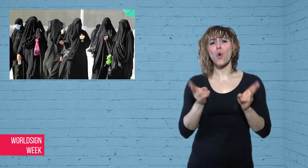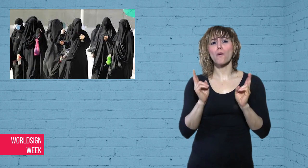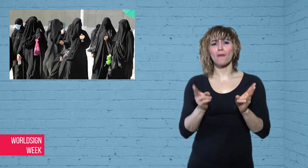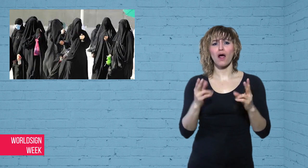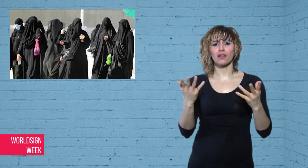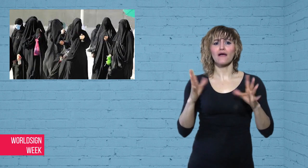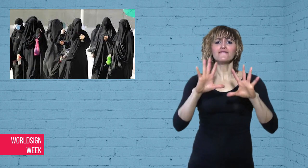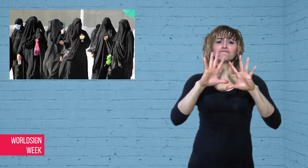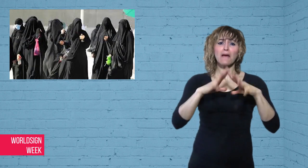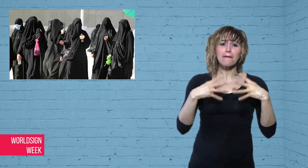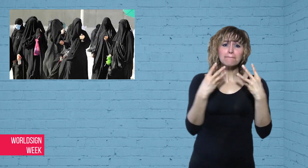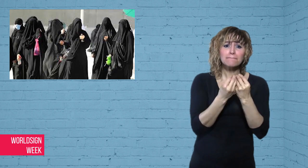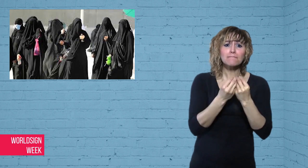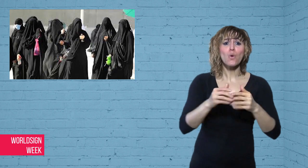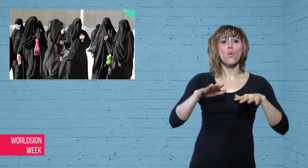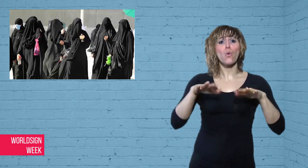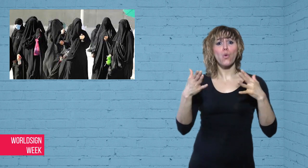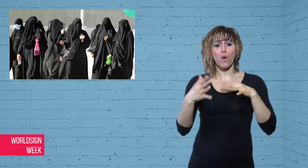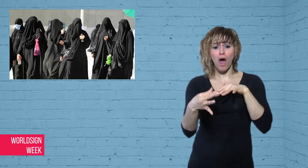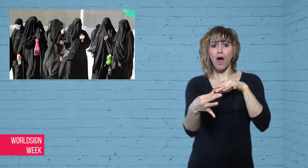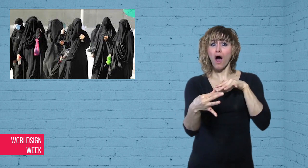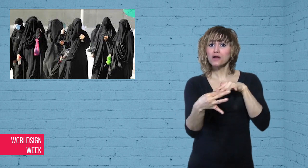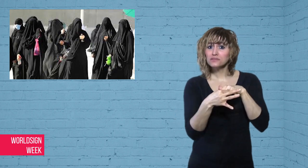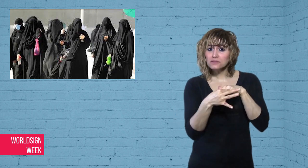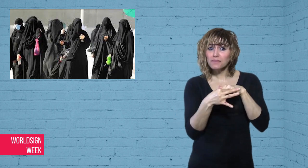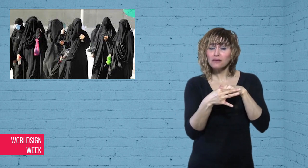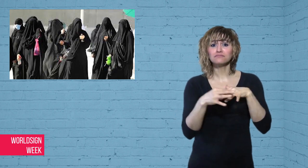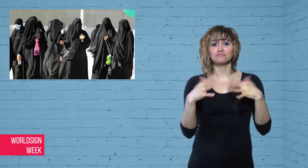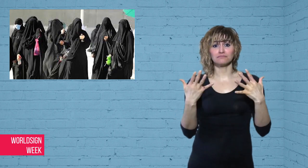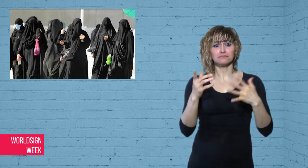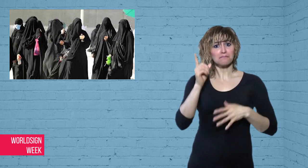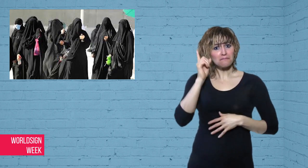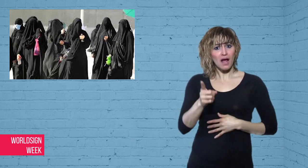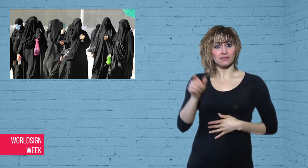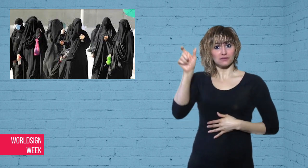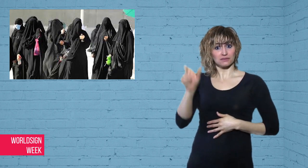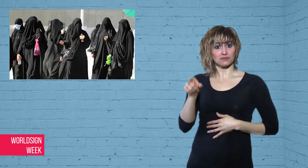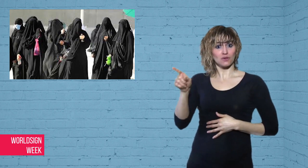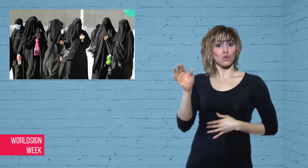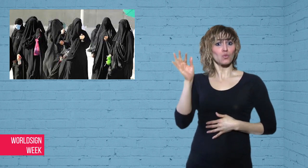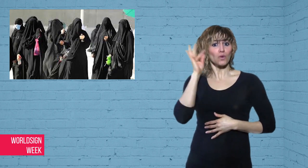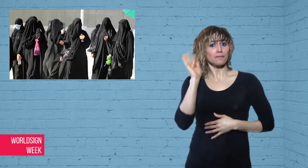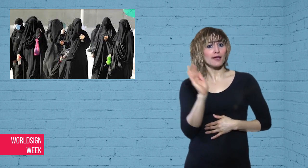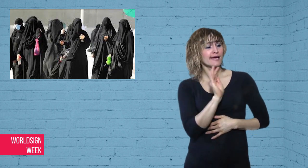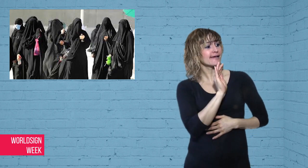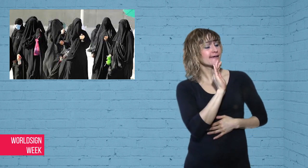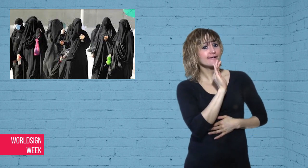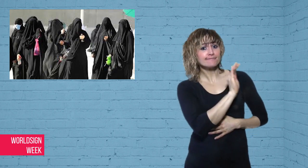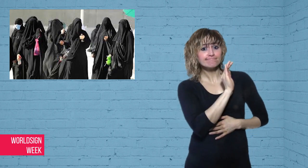husband, who must be asked for